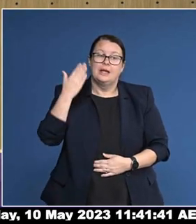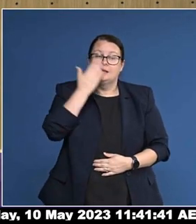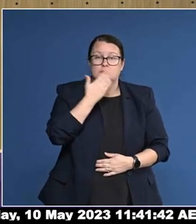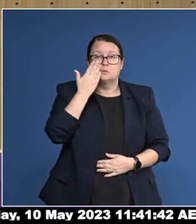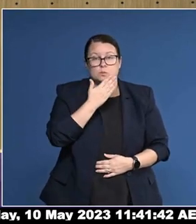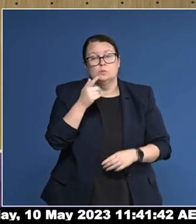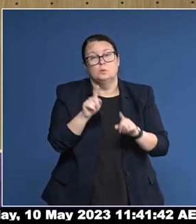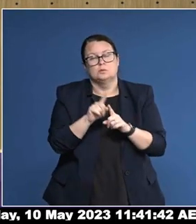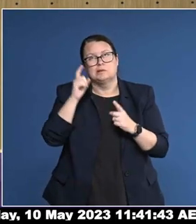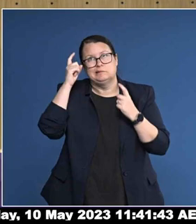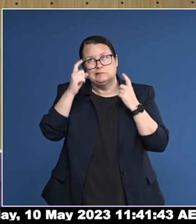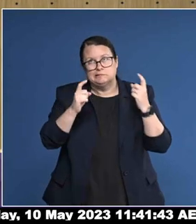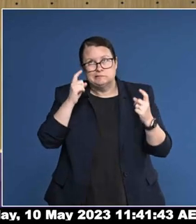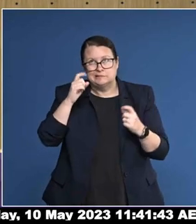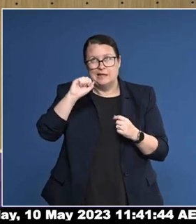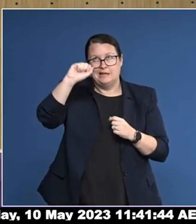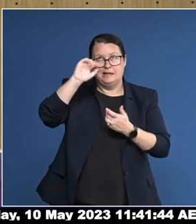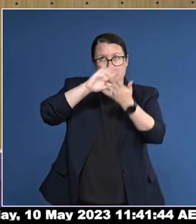ability of parents to support.